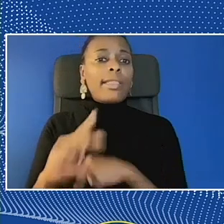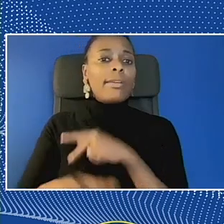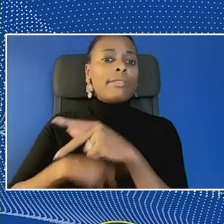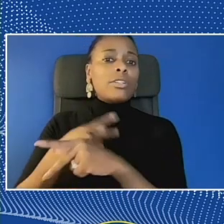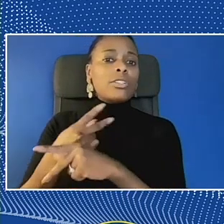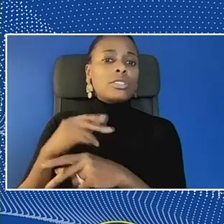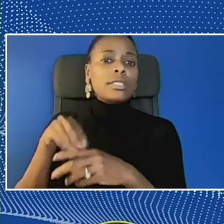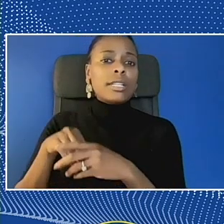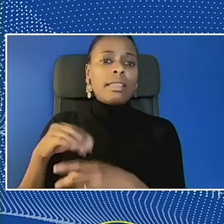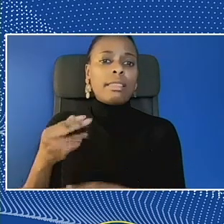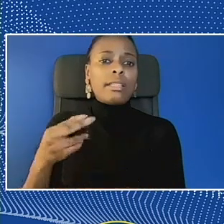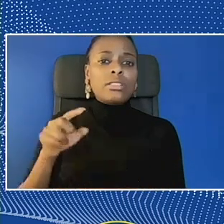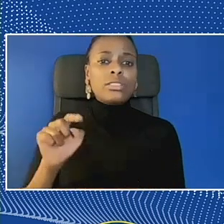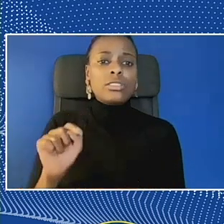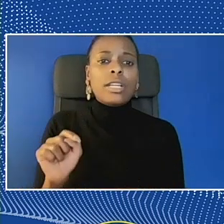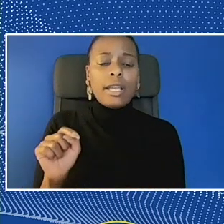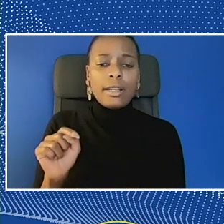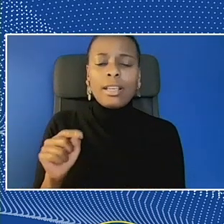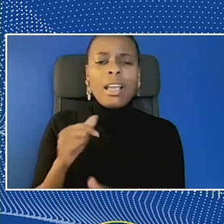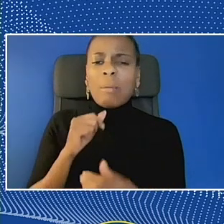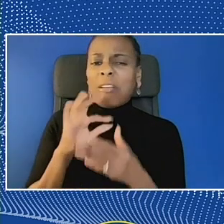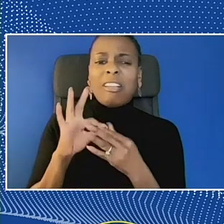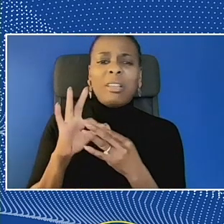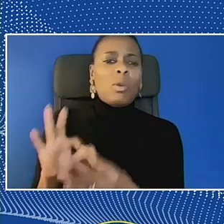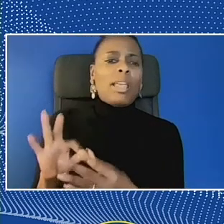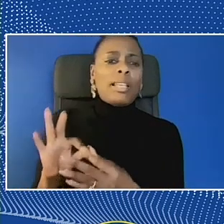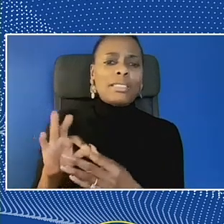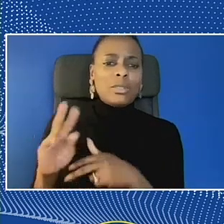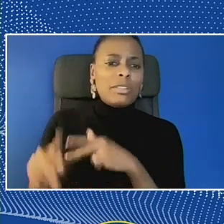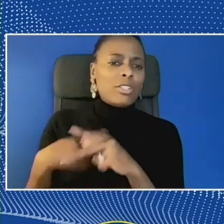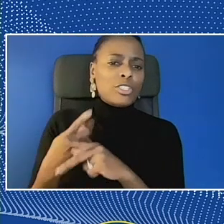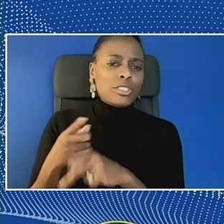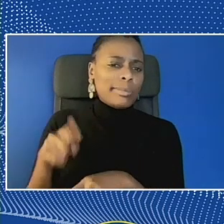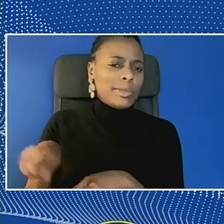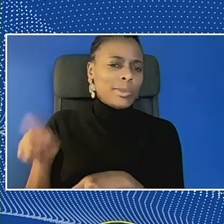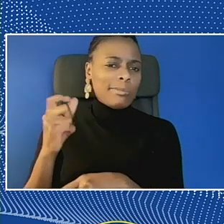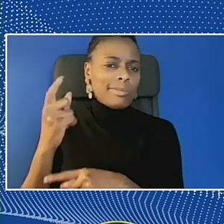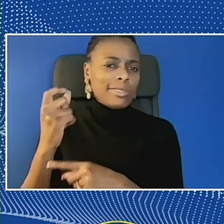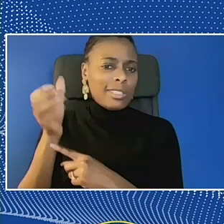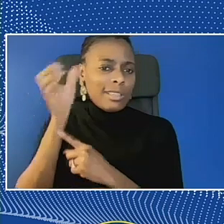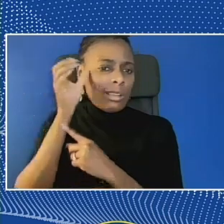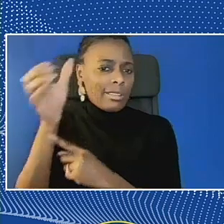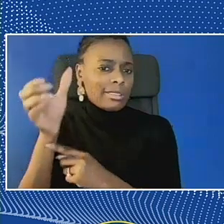I'm not wedded to any version. I think you understand the concept. Yes. Thanks so much. We appreciate that.